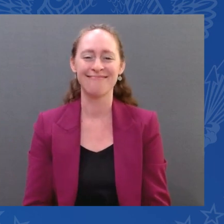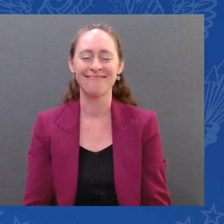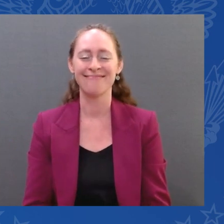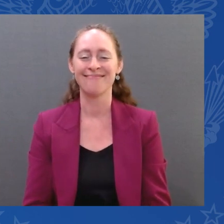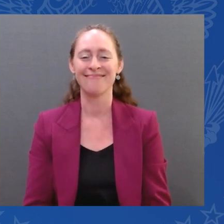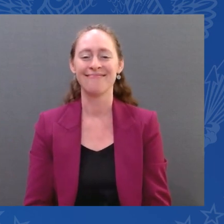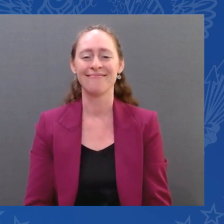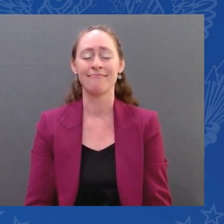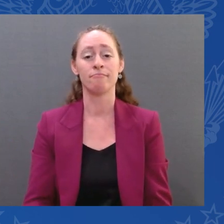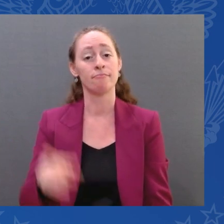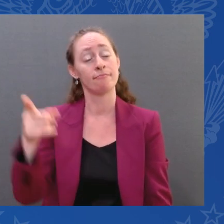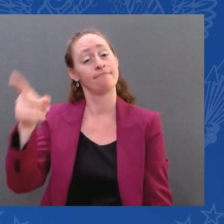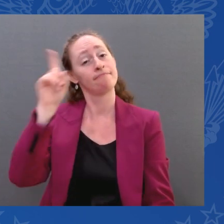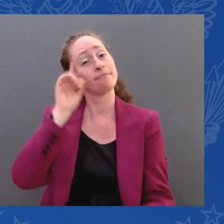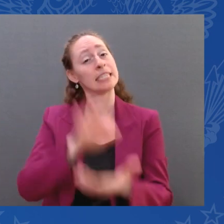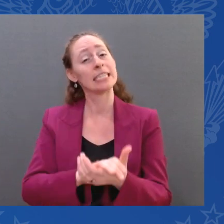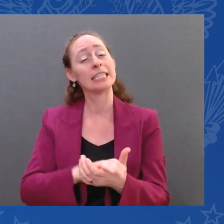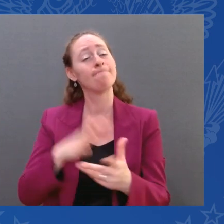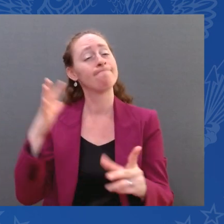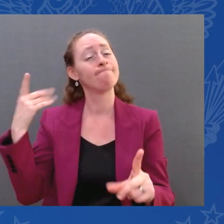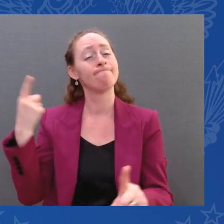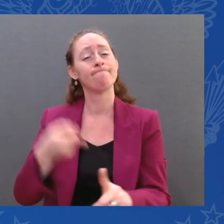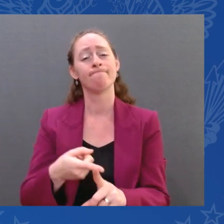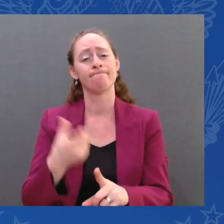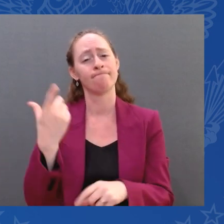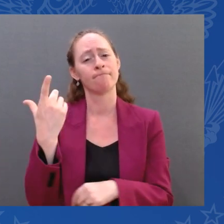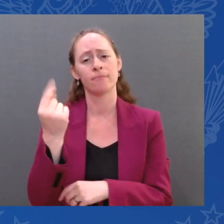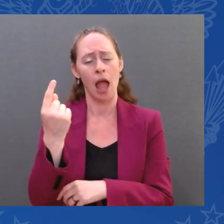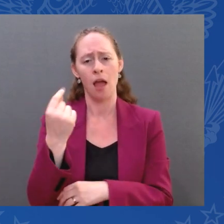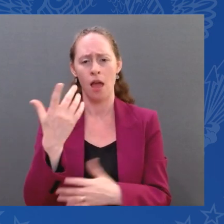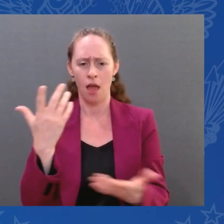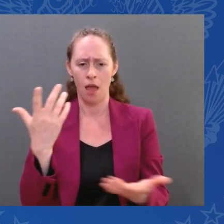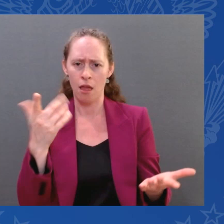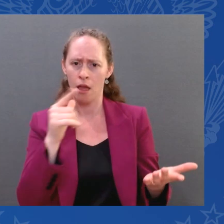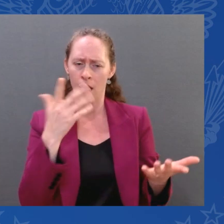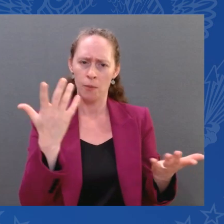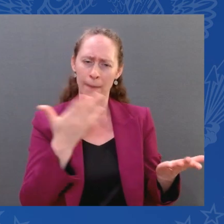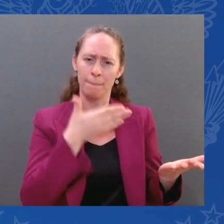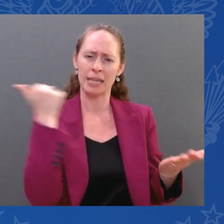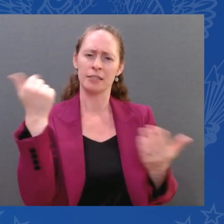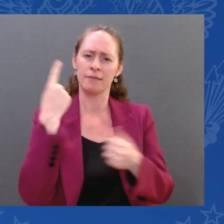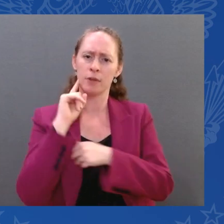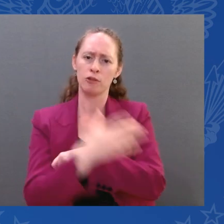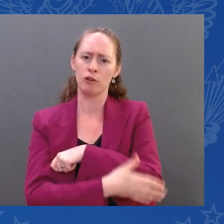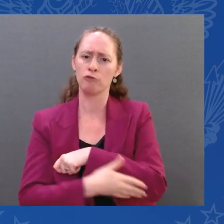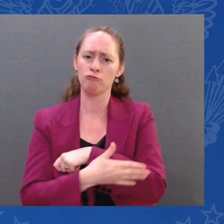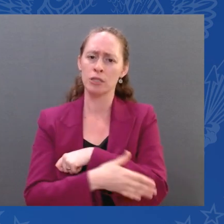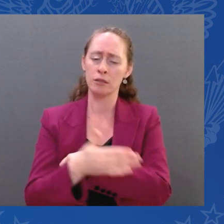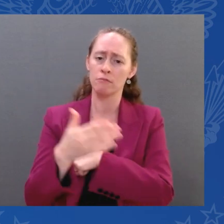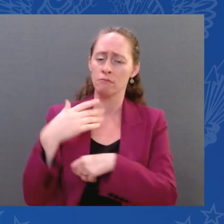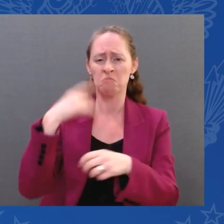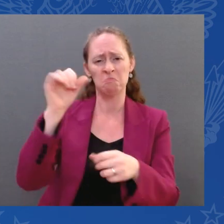We agreed on a whole heck of a lot. He allowed his -- he never allowed his,